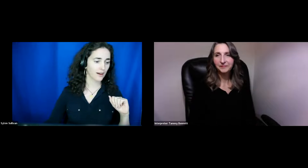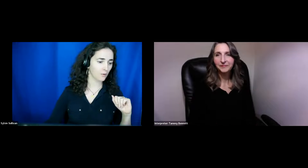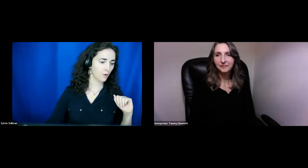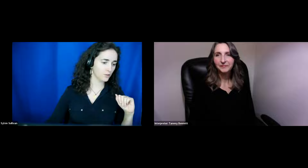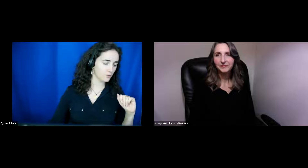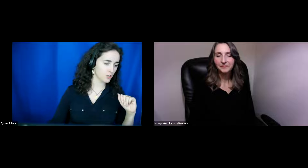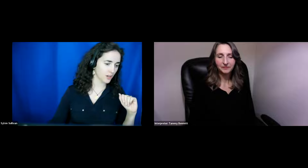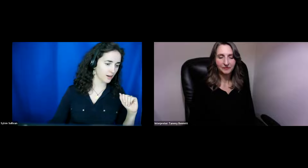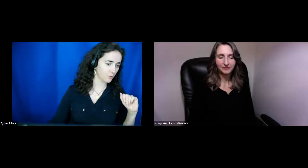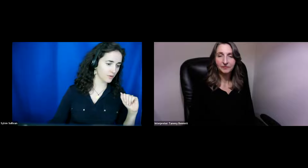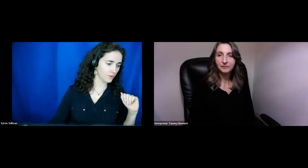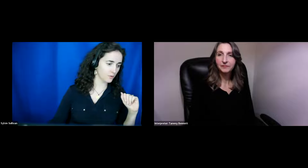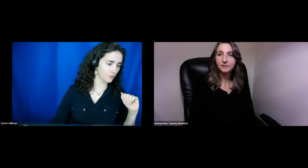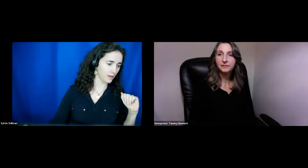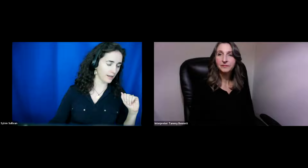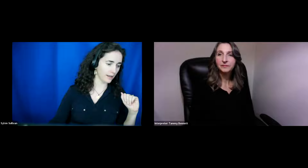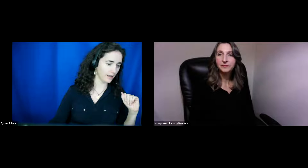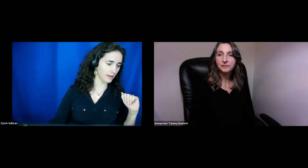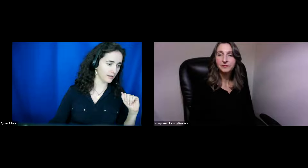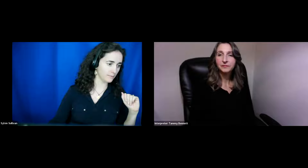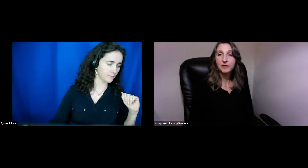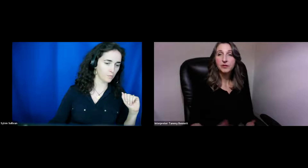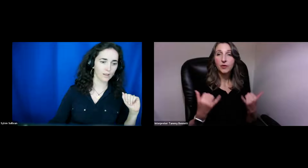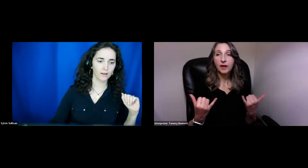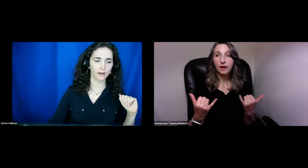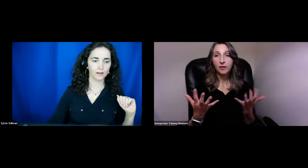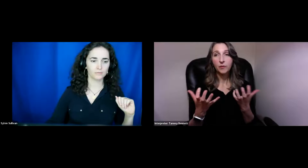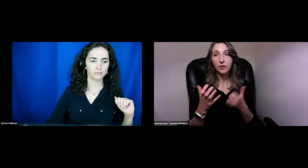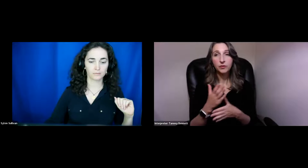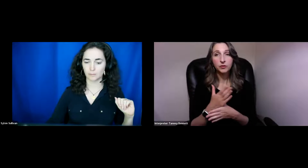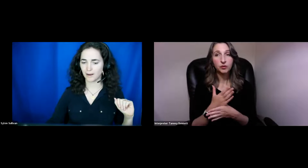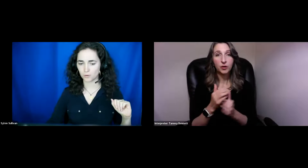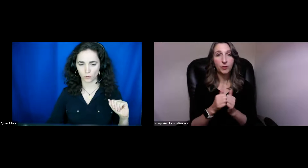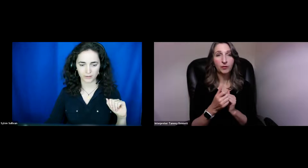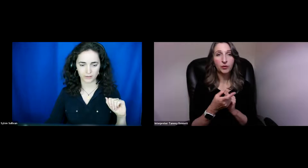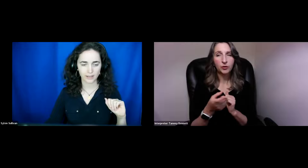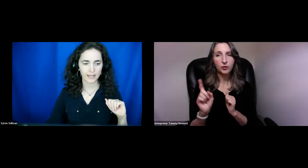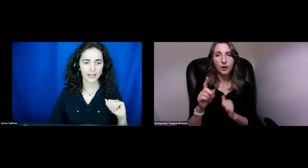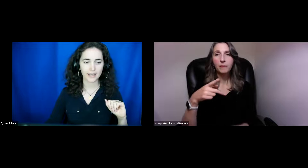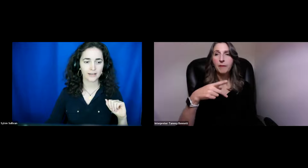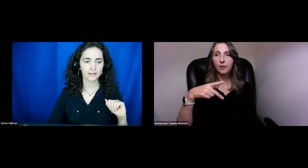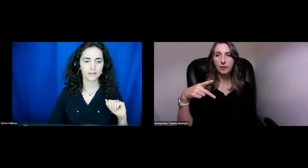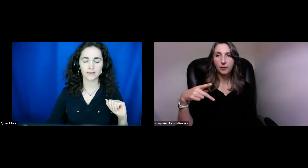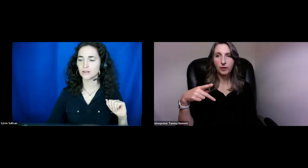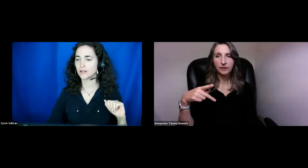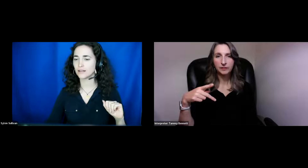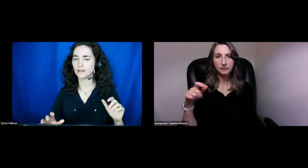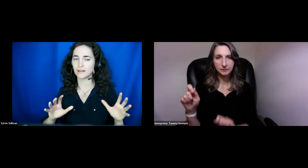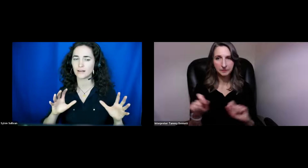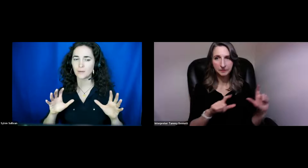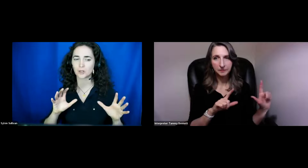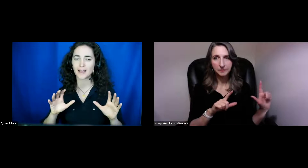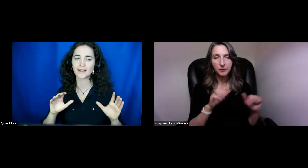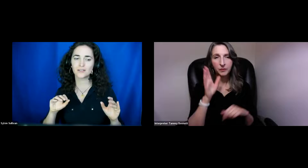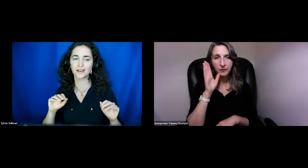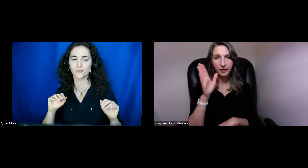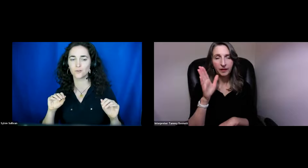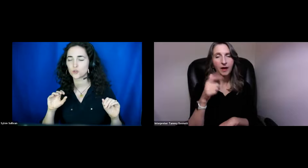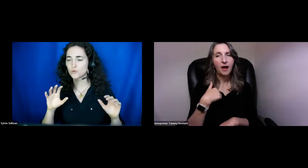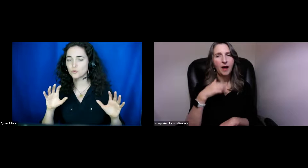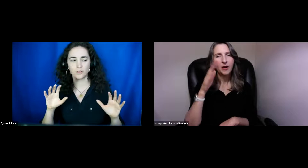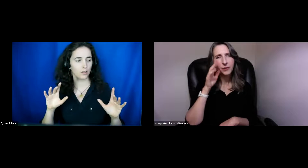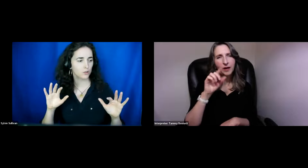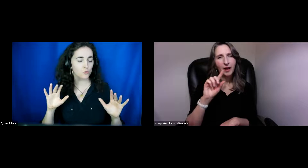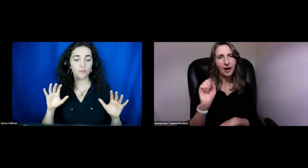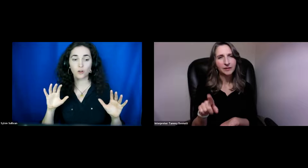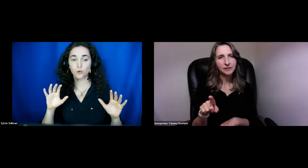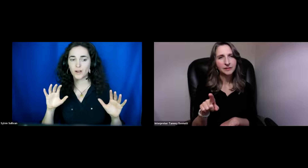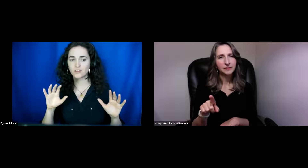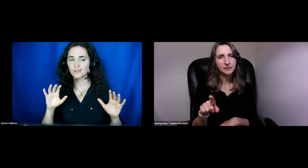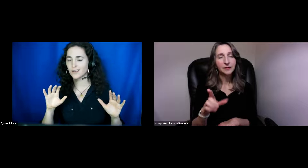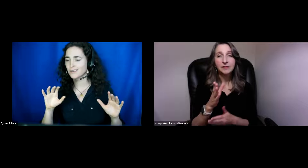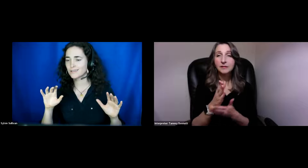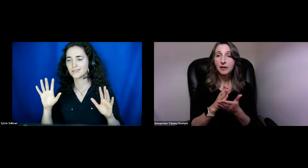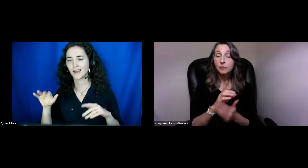So now I wanted to share with you a power point and I'm gonna be asking you true or false questions.